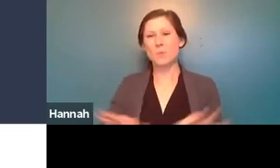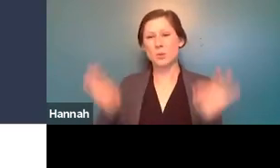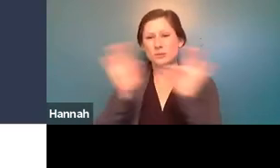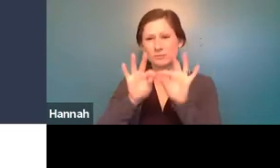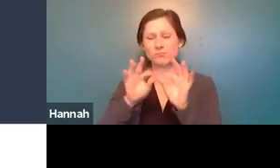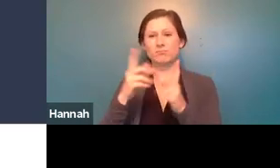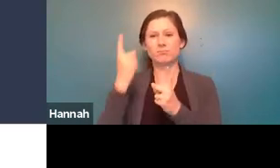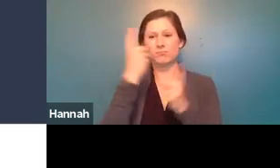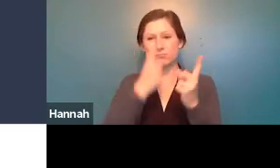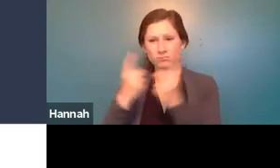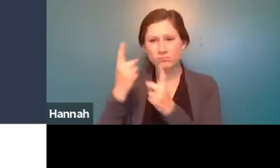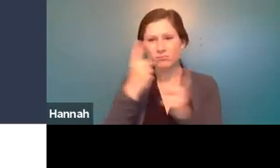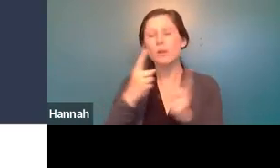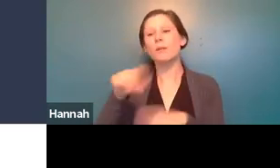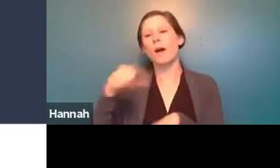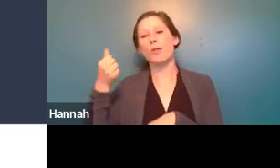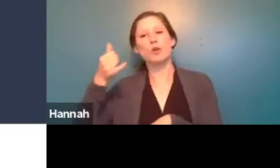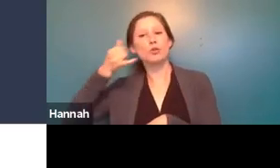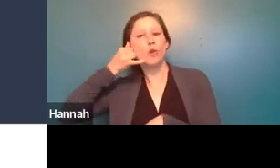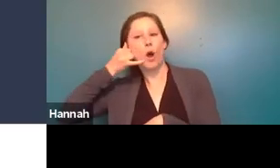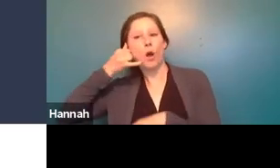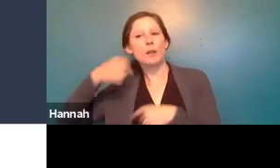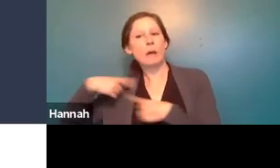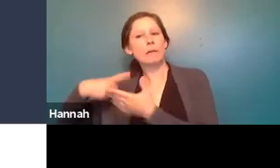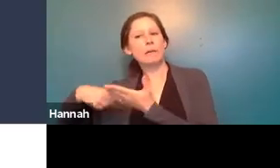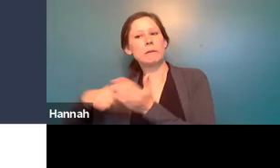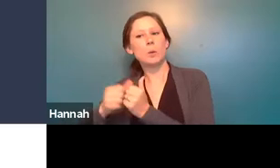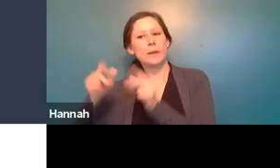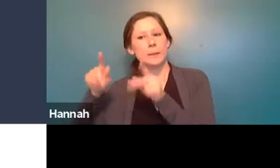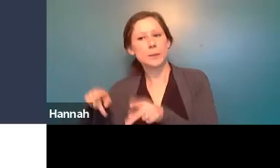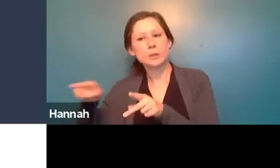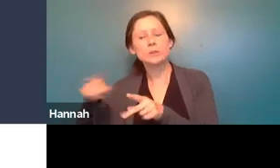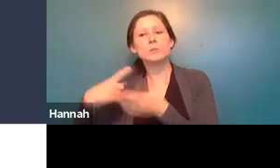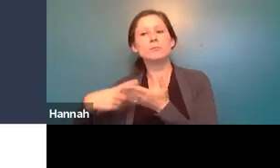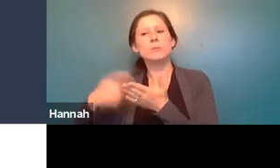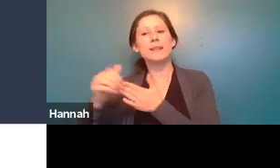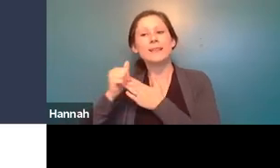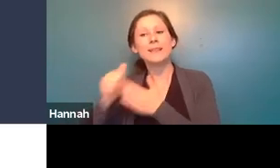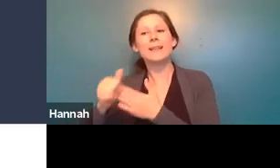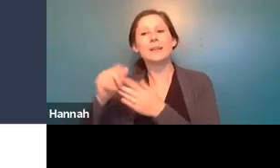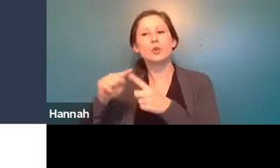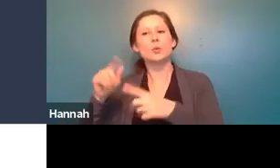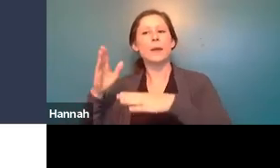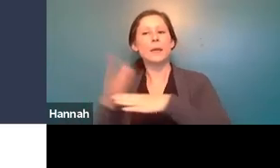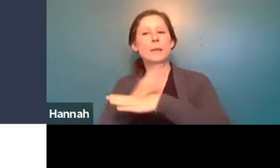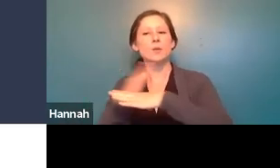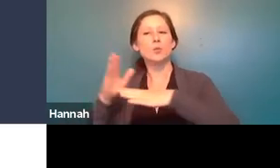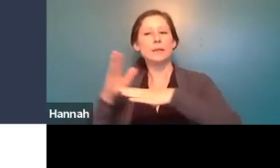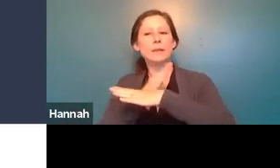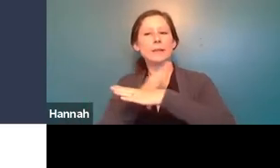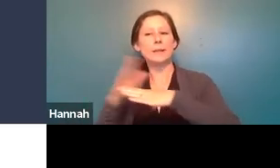as I was in another call and talking about leaning into the in between. And that we are in between space where in this